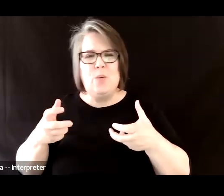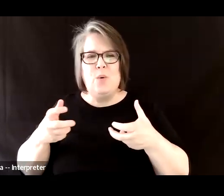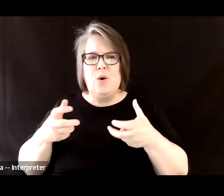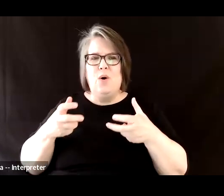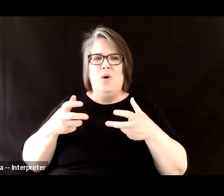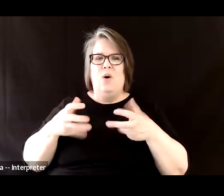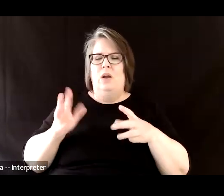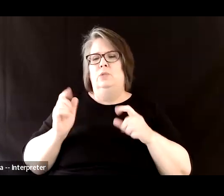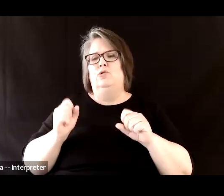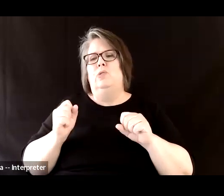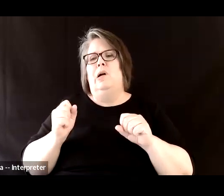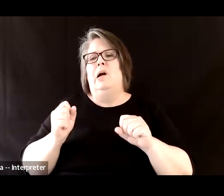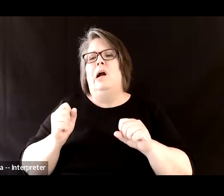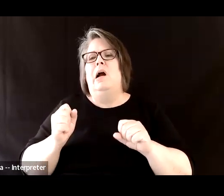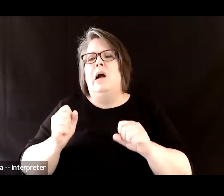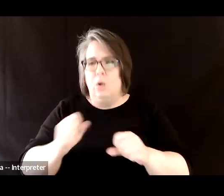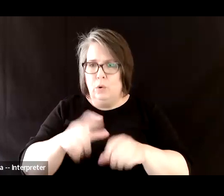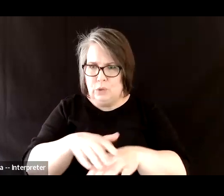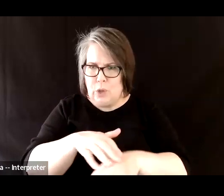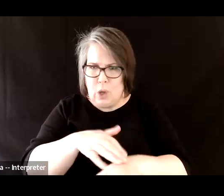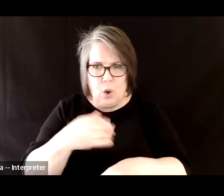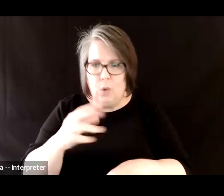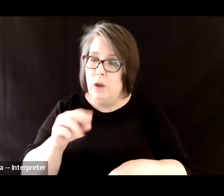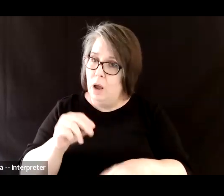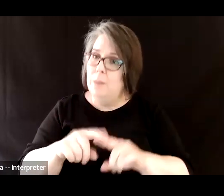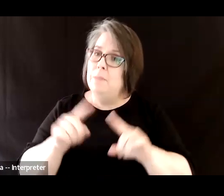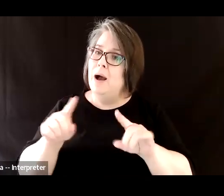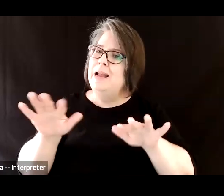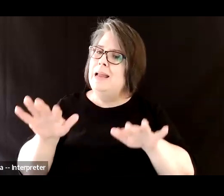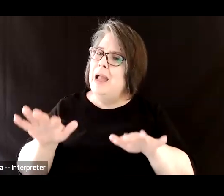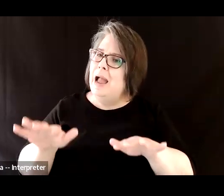drag on and be super slow but that just casual pace and trying